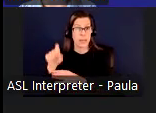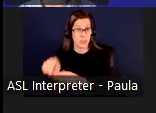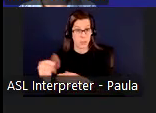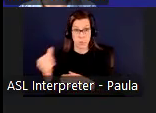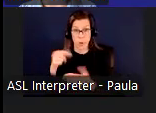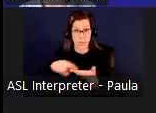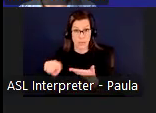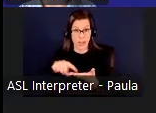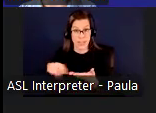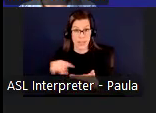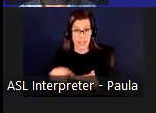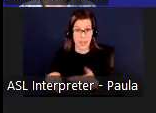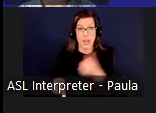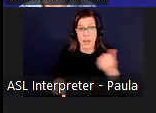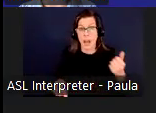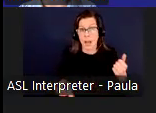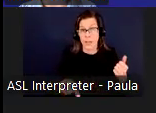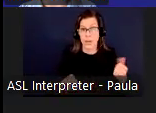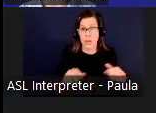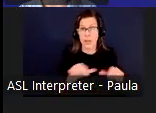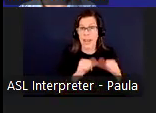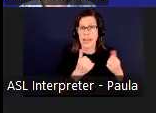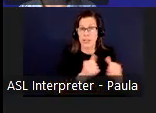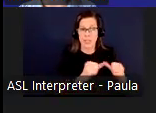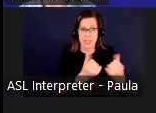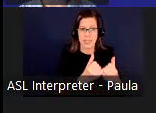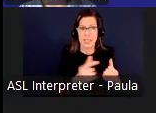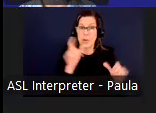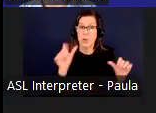there's other entities that can do interventions to help make a person safe.